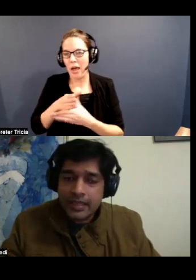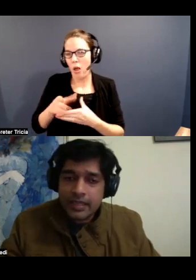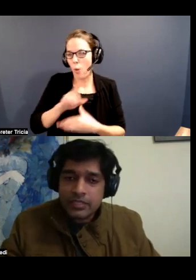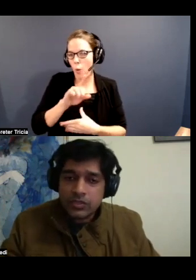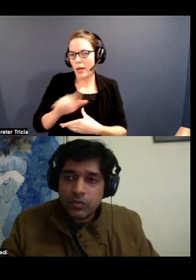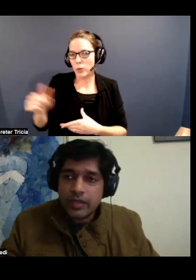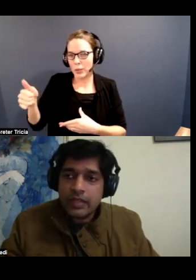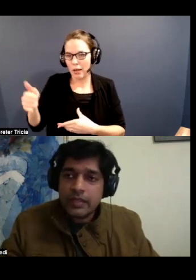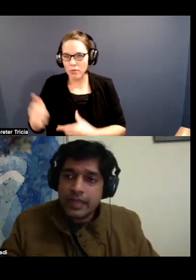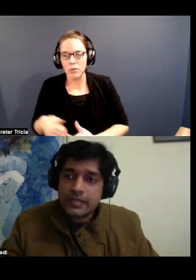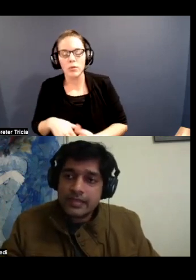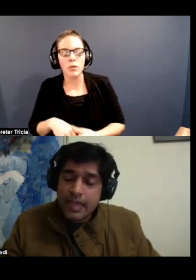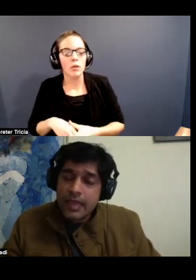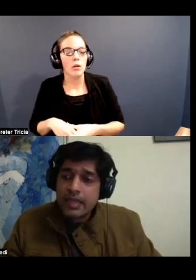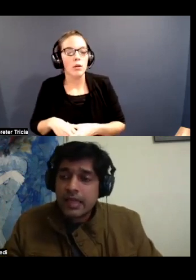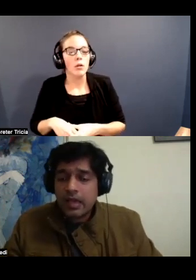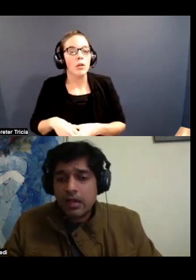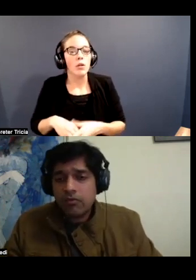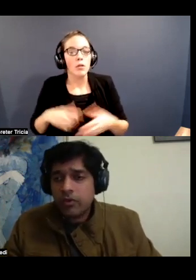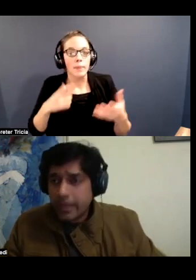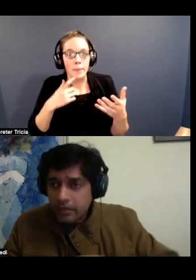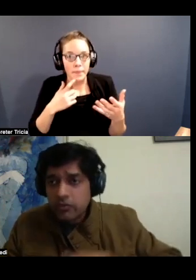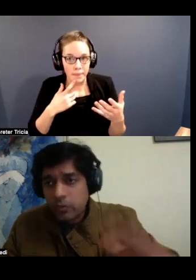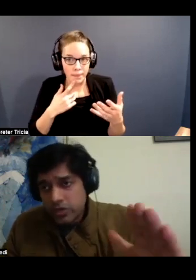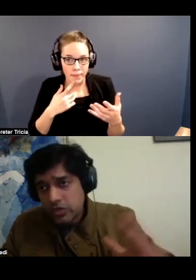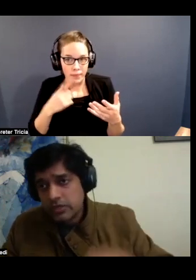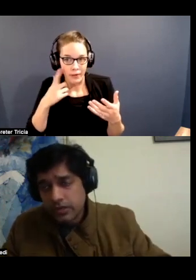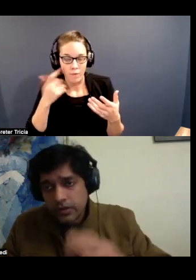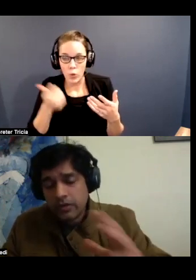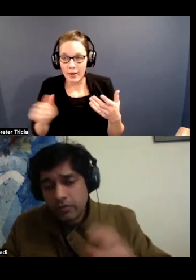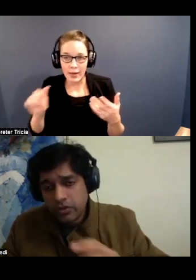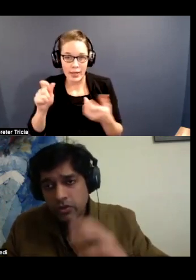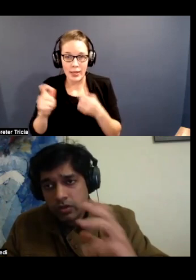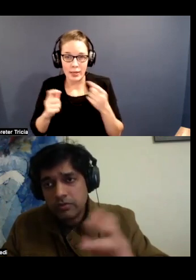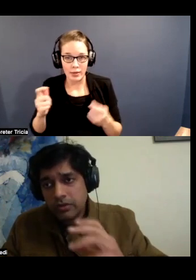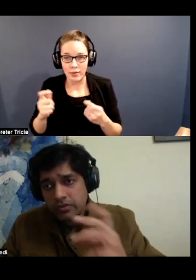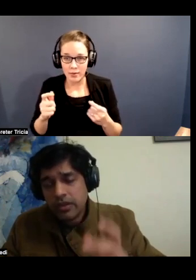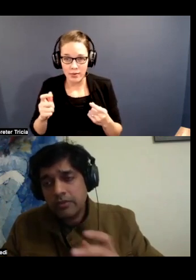So when they say for any of the questions here, which talks about desirability